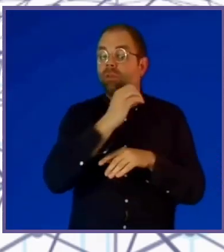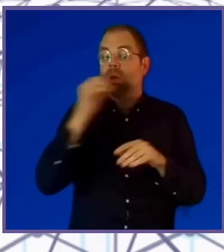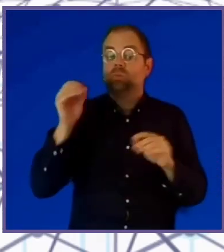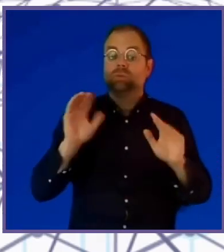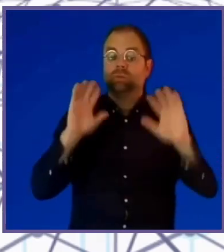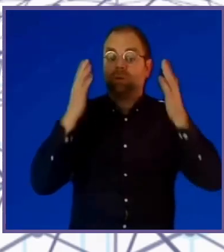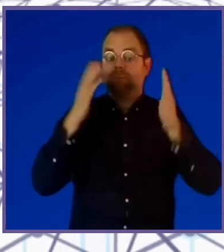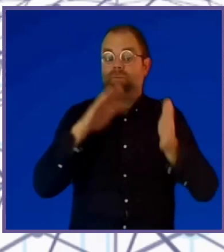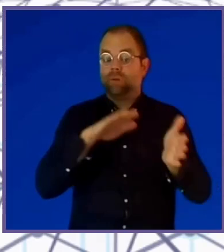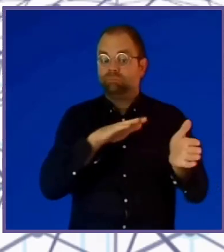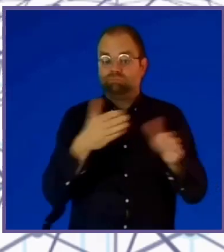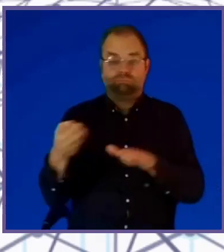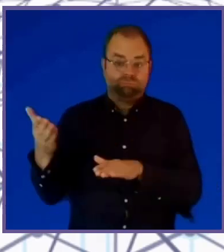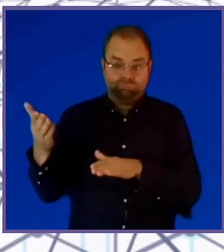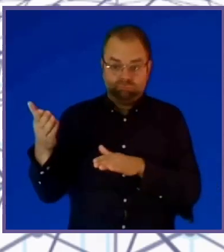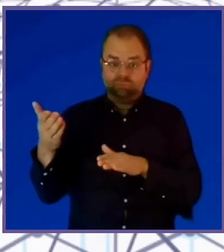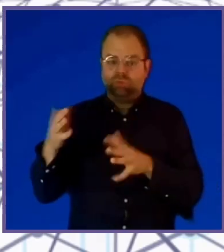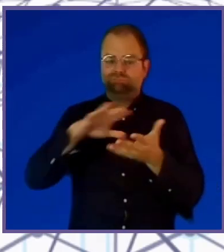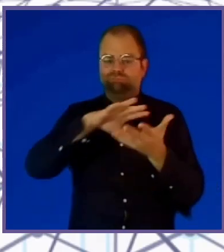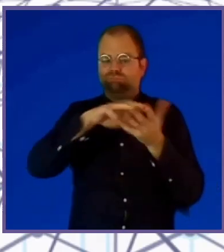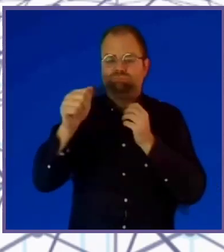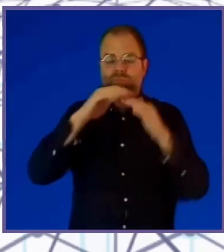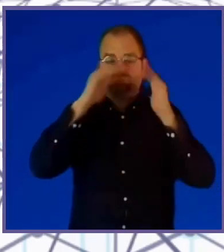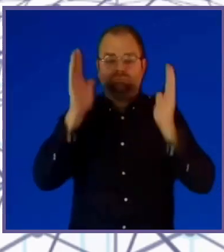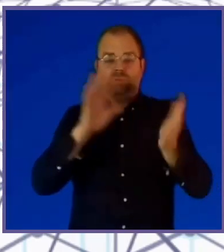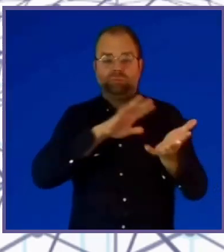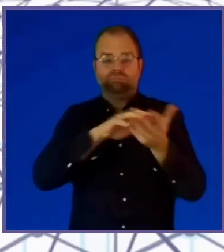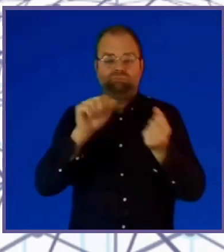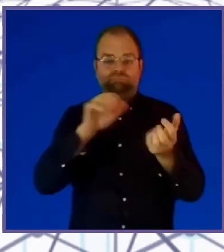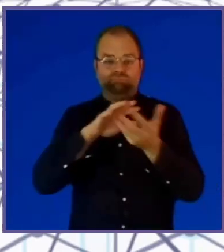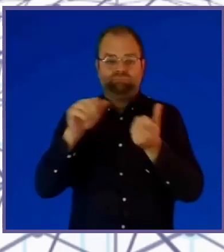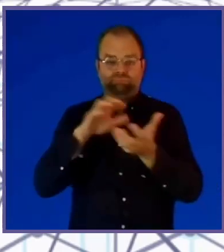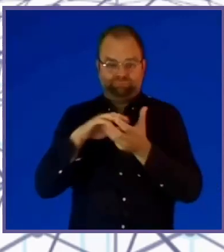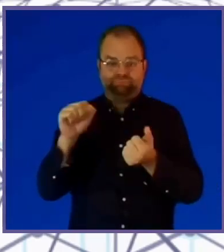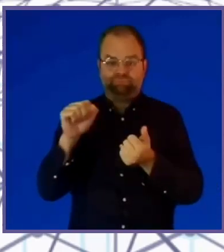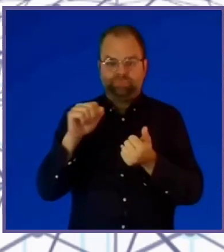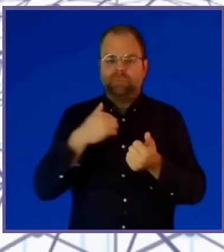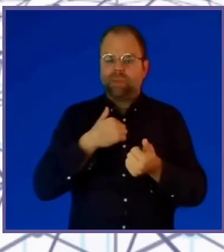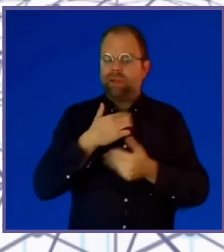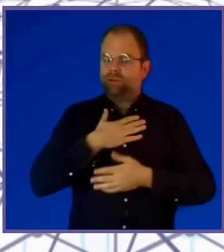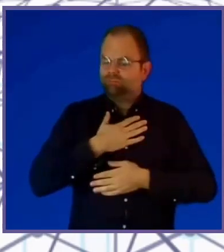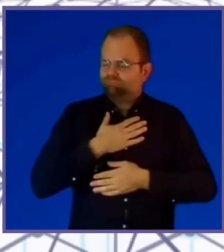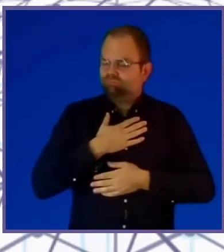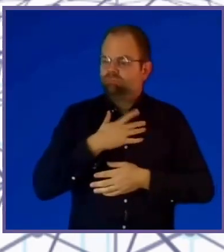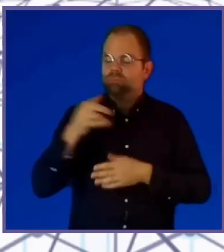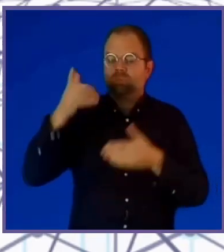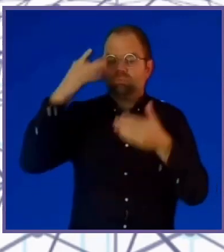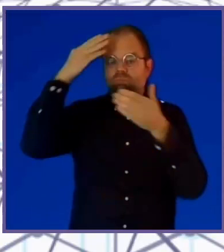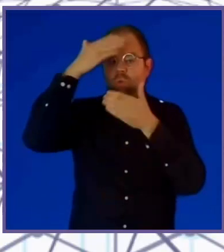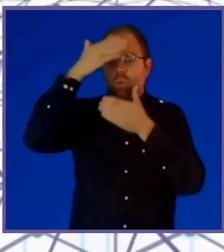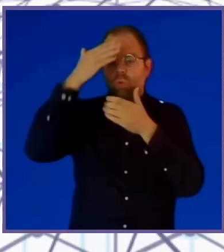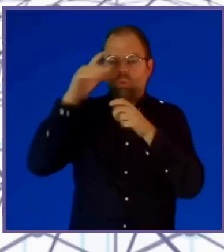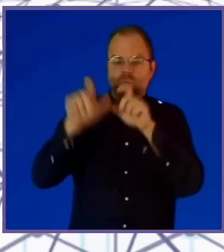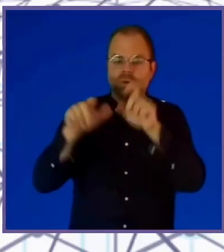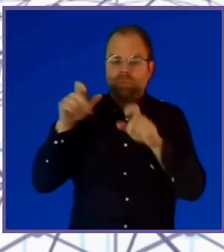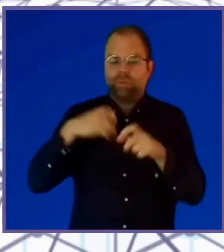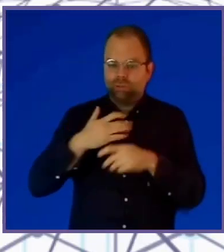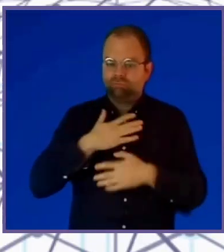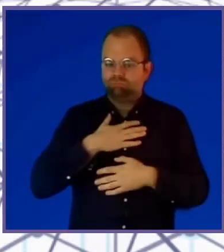Back home, I started teaching science in a local school for just a few hours a day, because